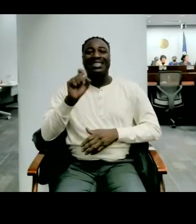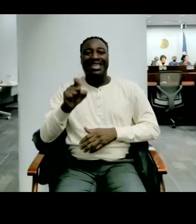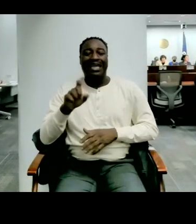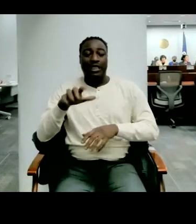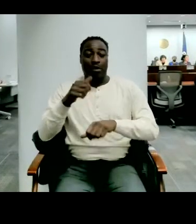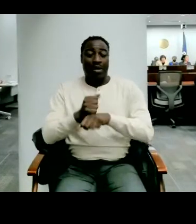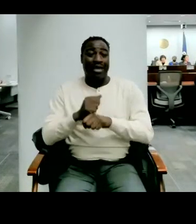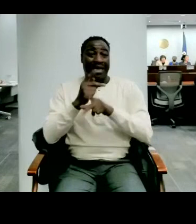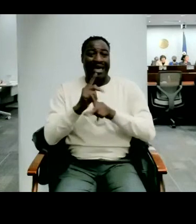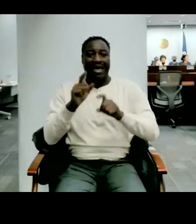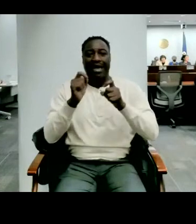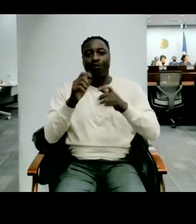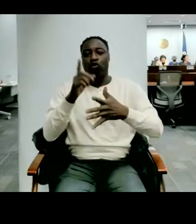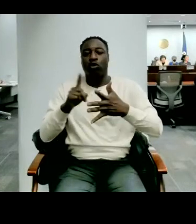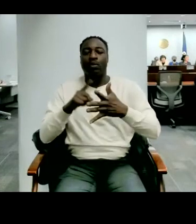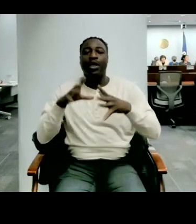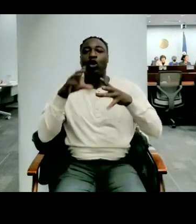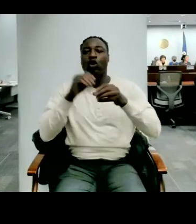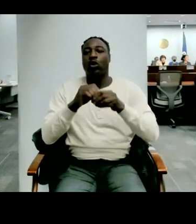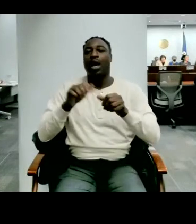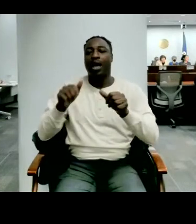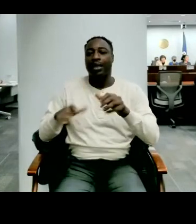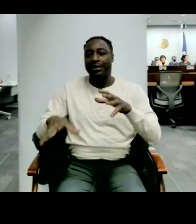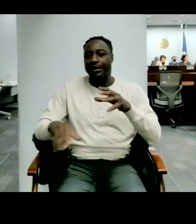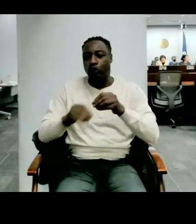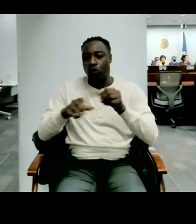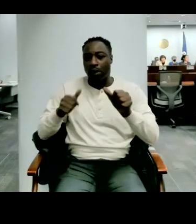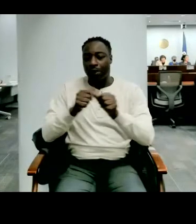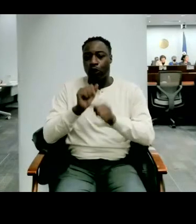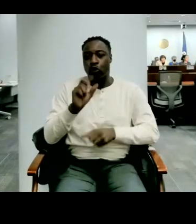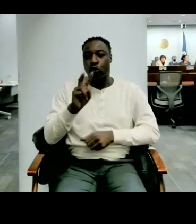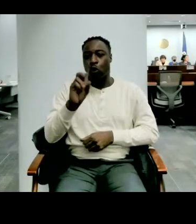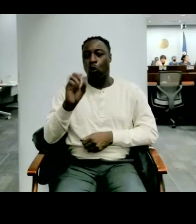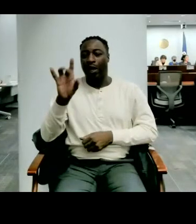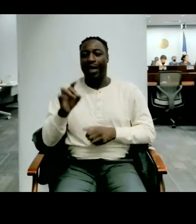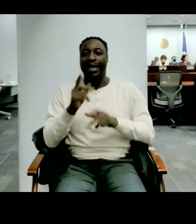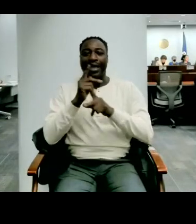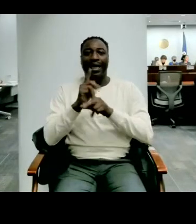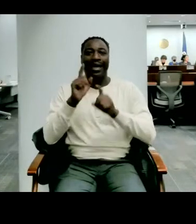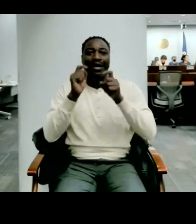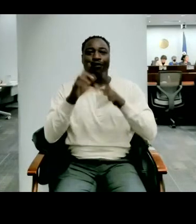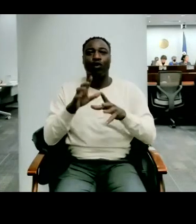including through additional updates of 2008 caregiver discrimination guidance to